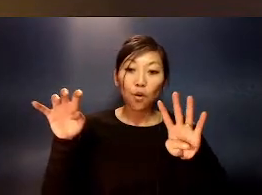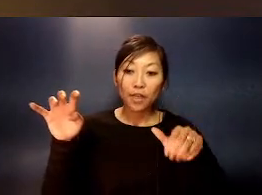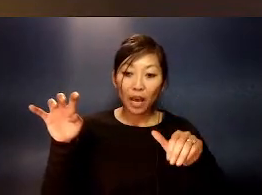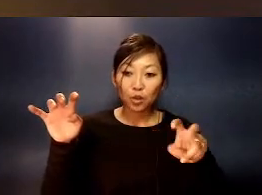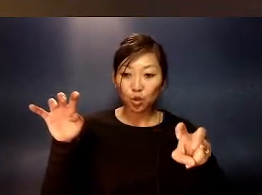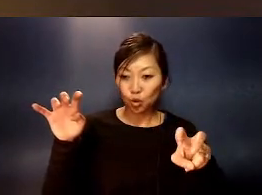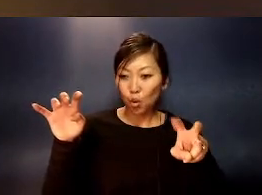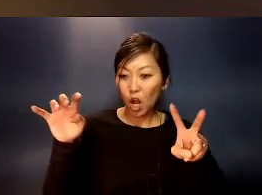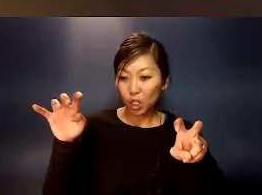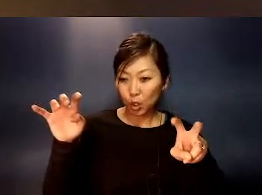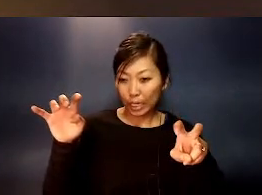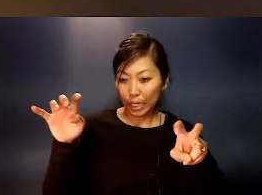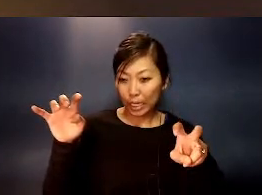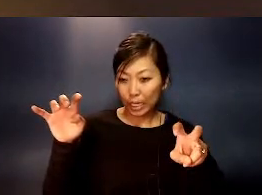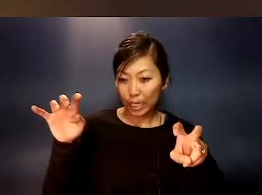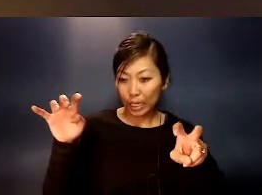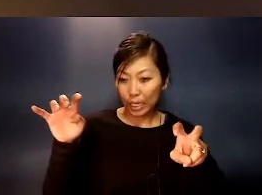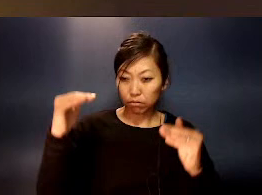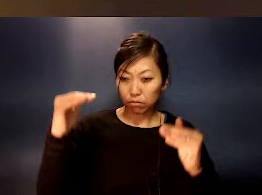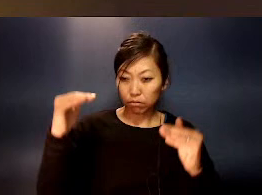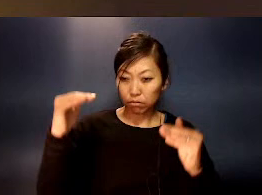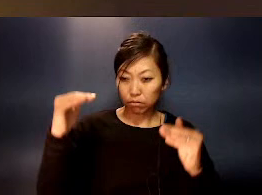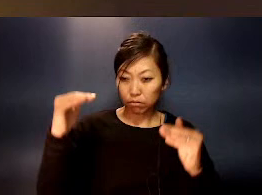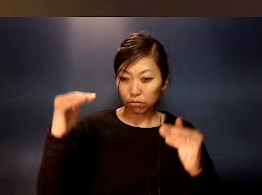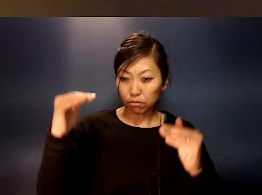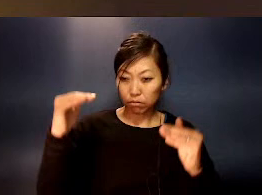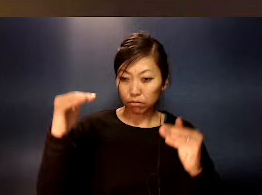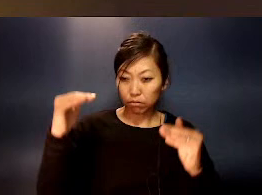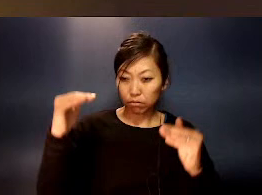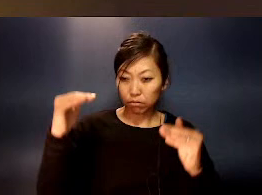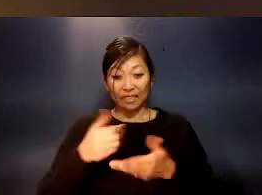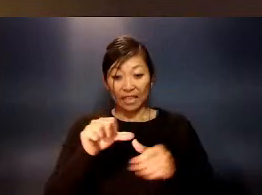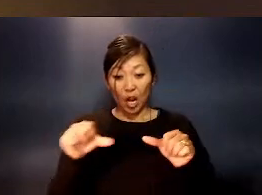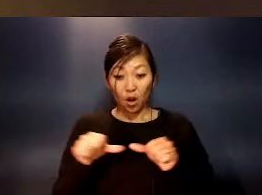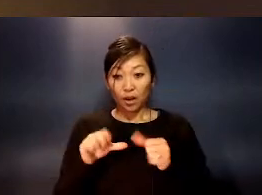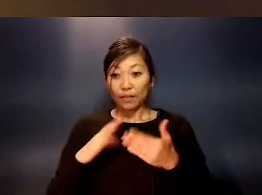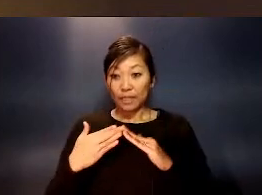DEPARTMENT OF PUBLIC SAFETY. SOME MORE THAN OTHERS WHEN YOU LOOK AT THAT.